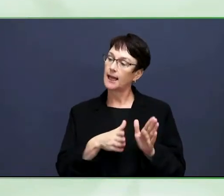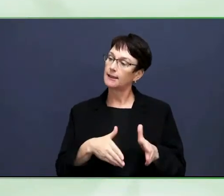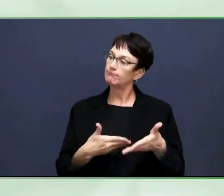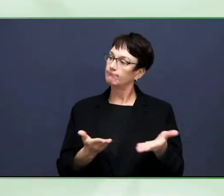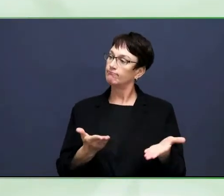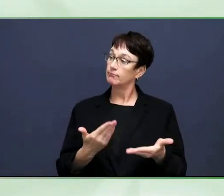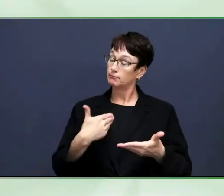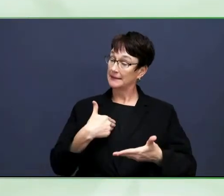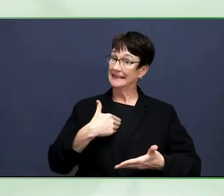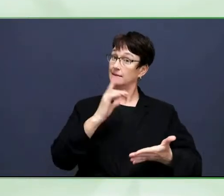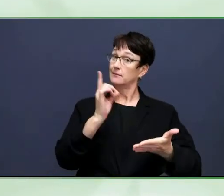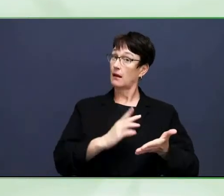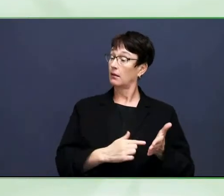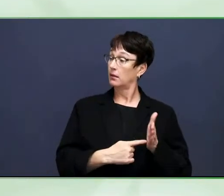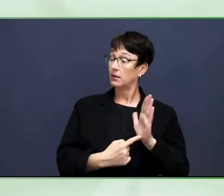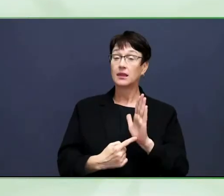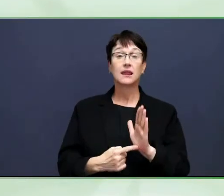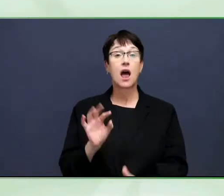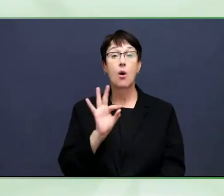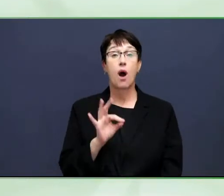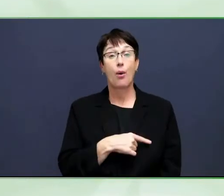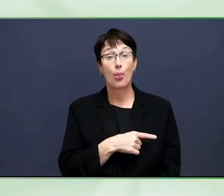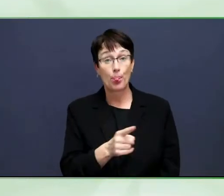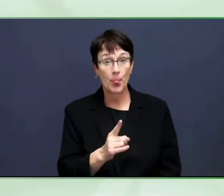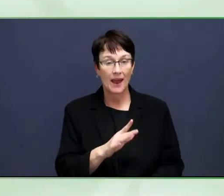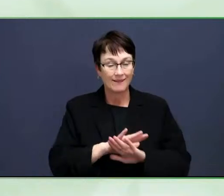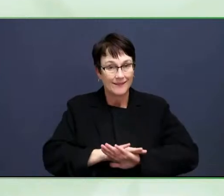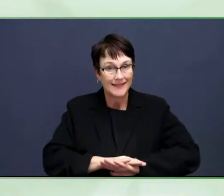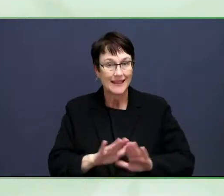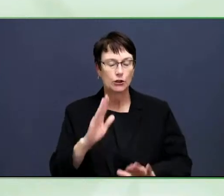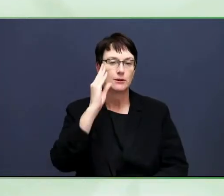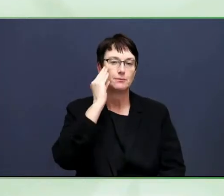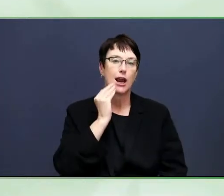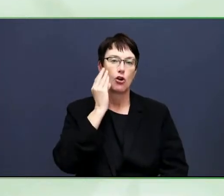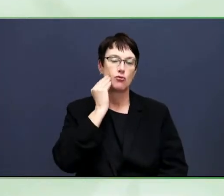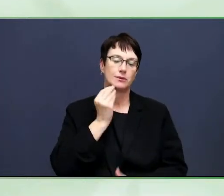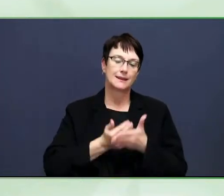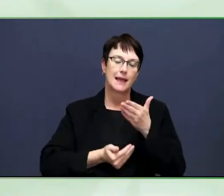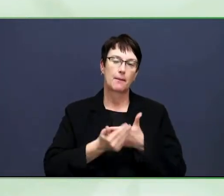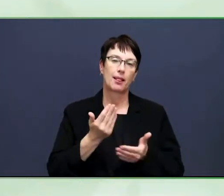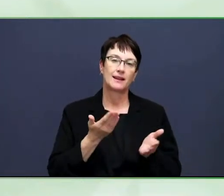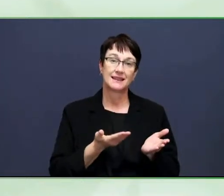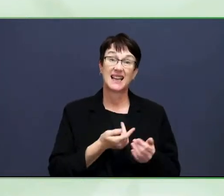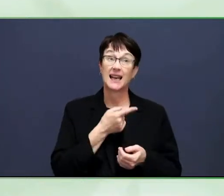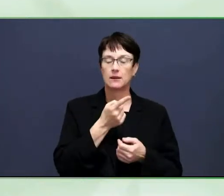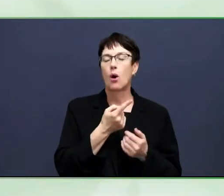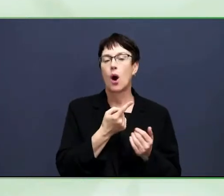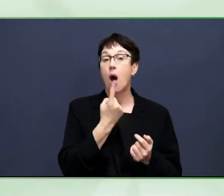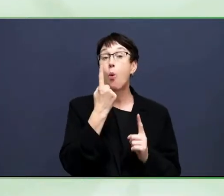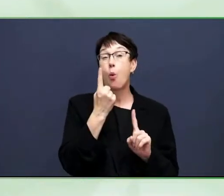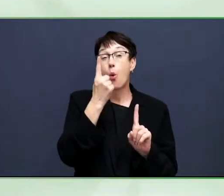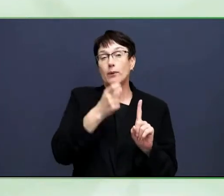There was one person, one of a set of twins.